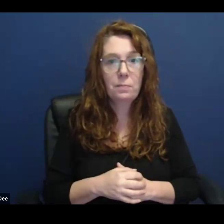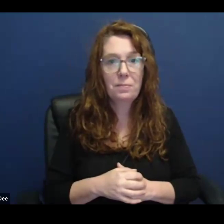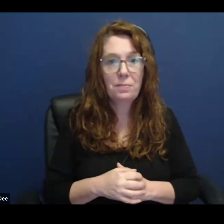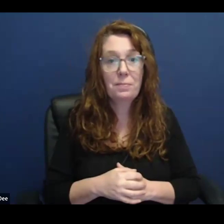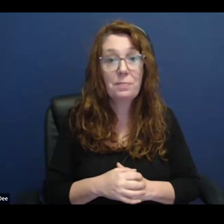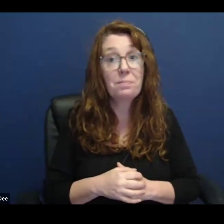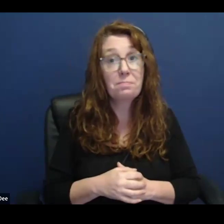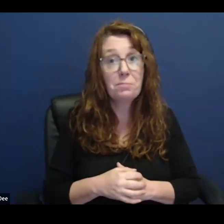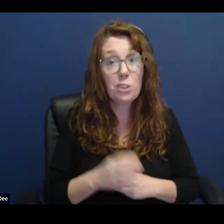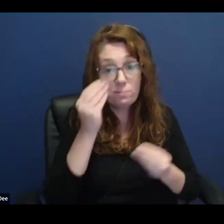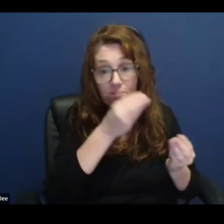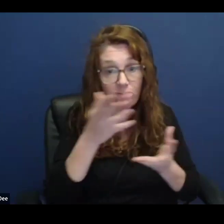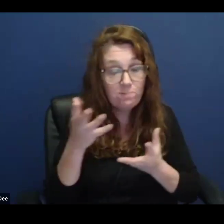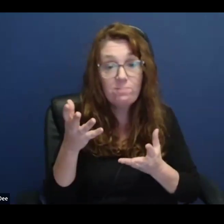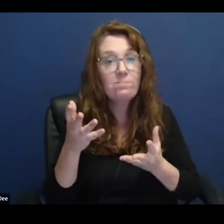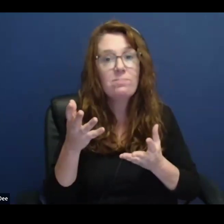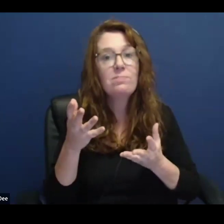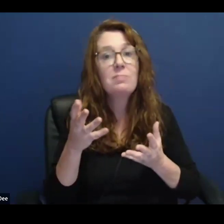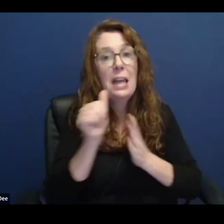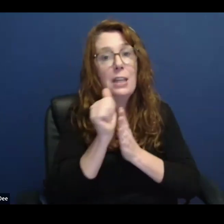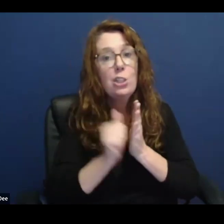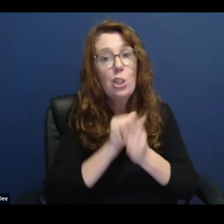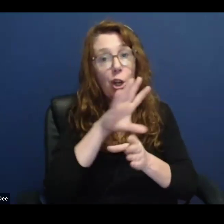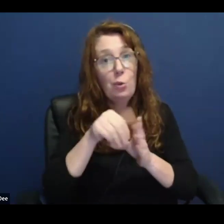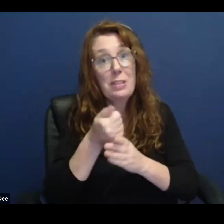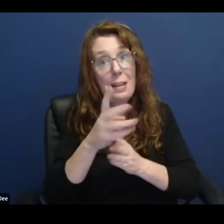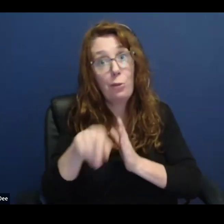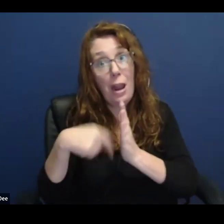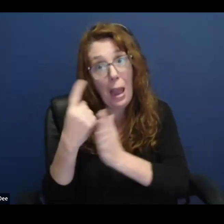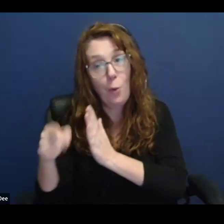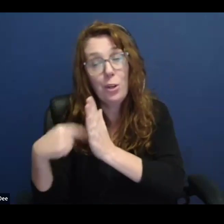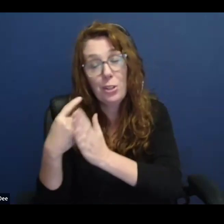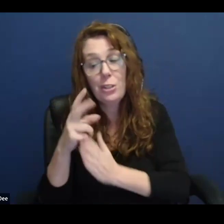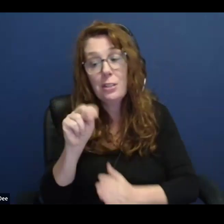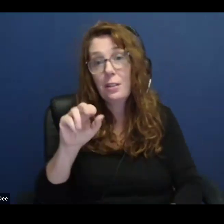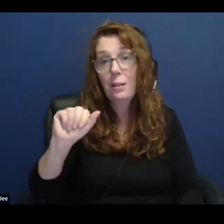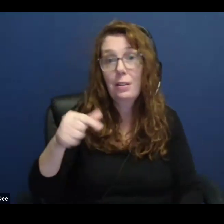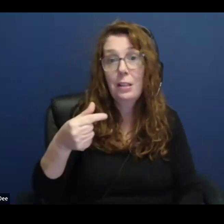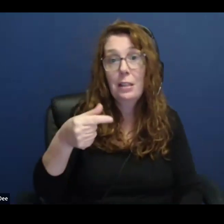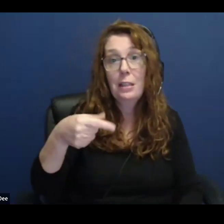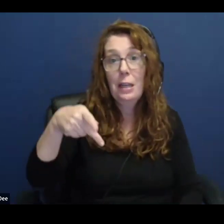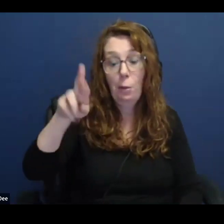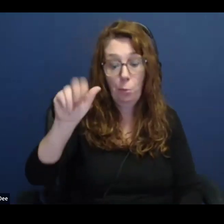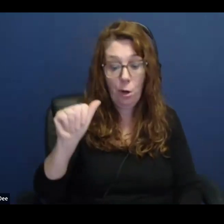information, the agenda includes several hours of NAGPRA training. And the National NAGPRA program